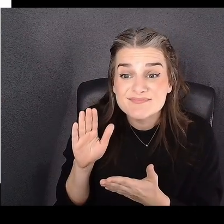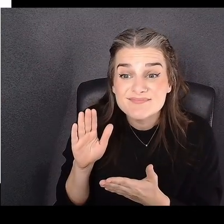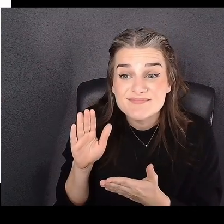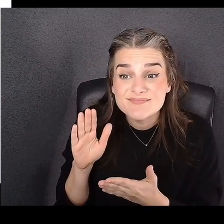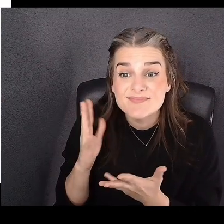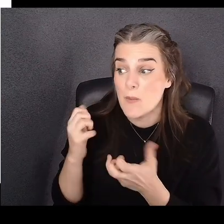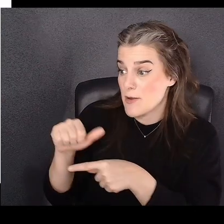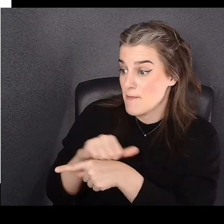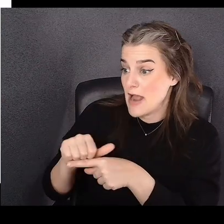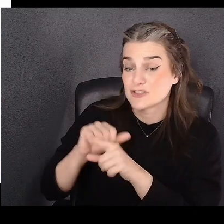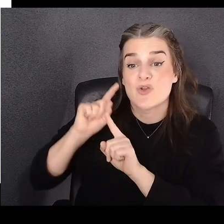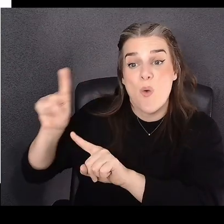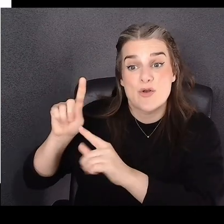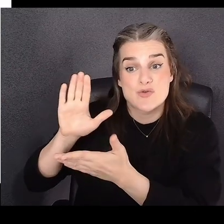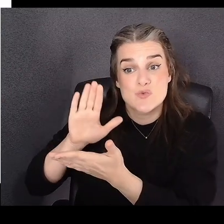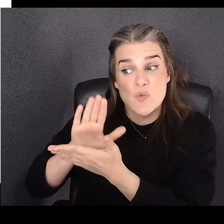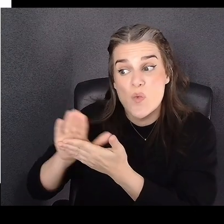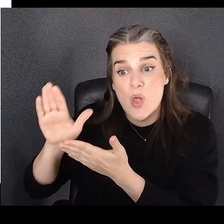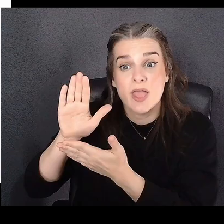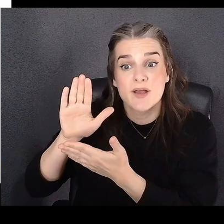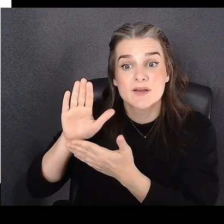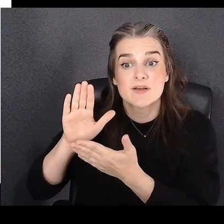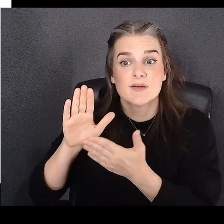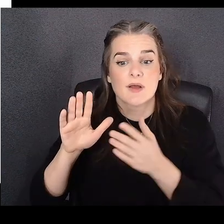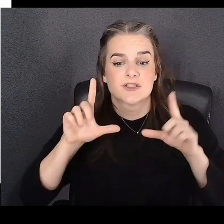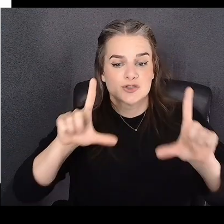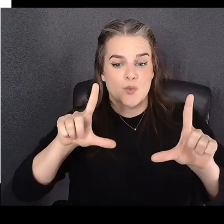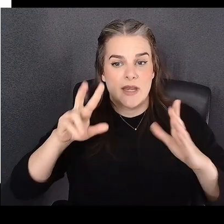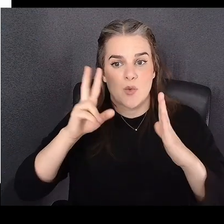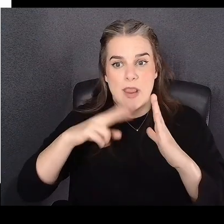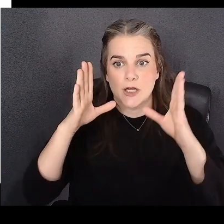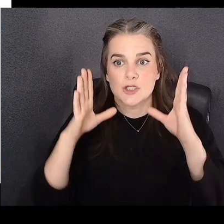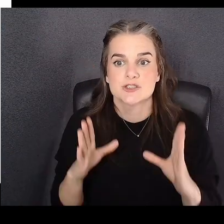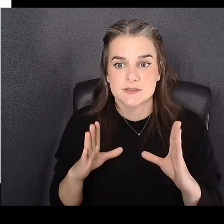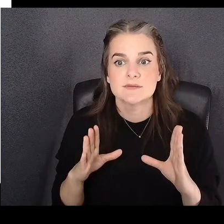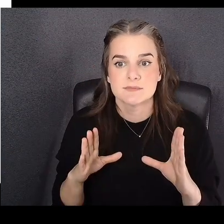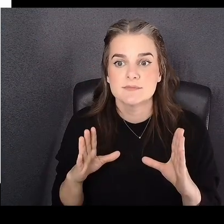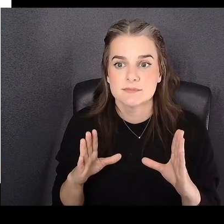like the screen readers, just being able to read,